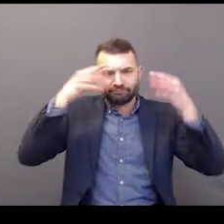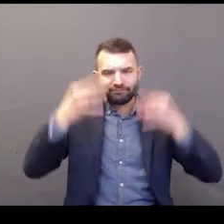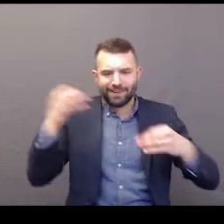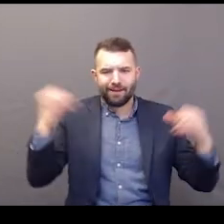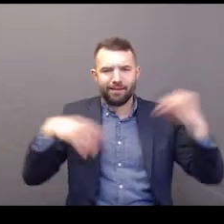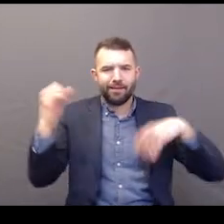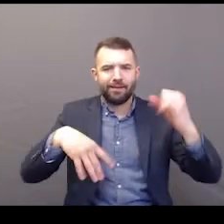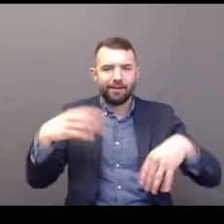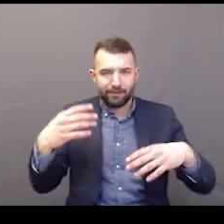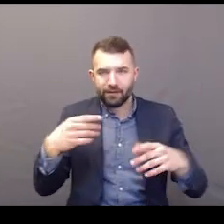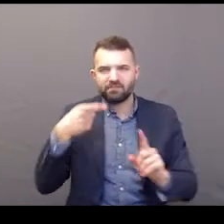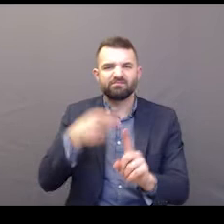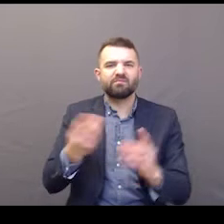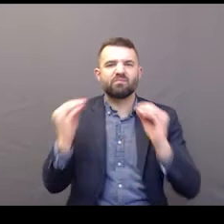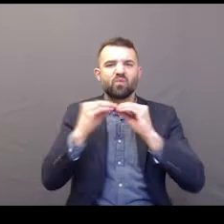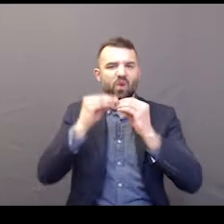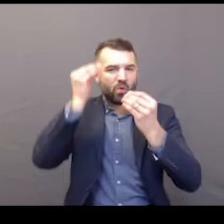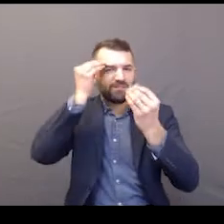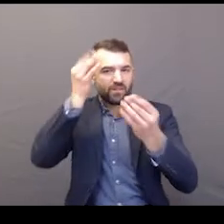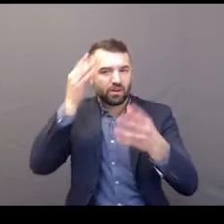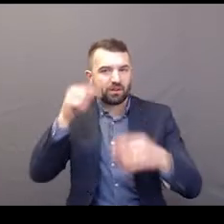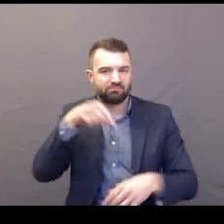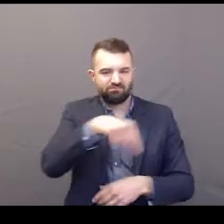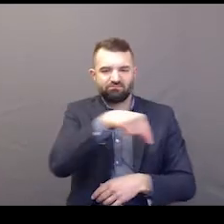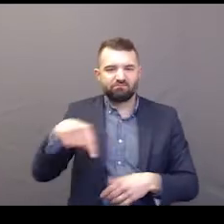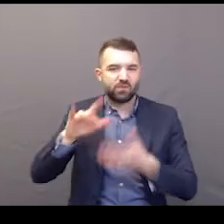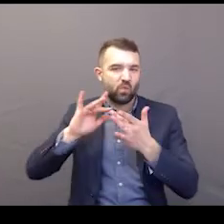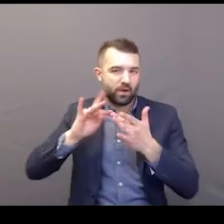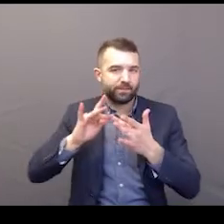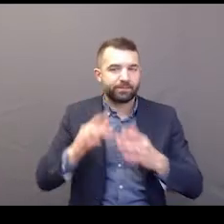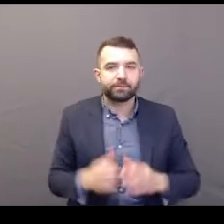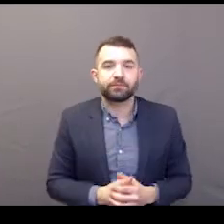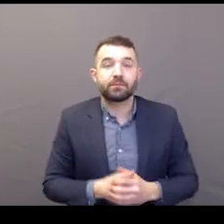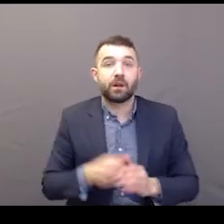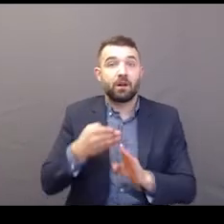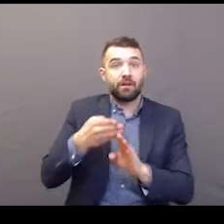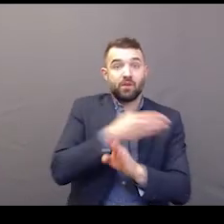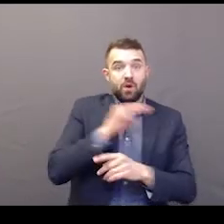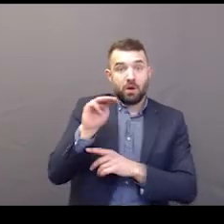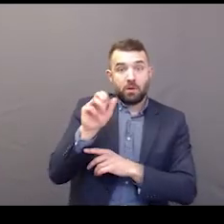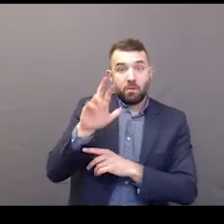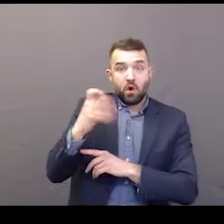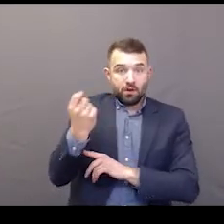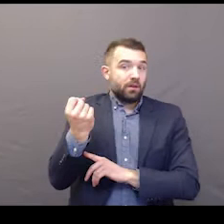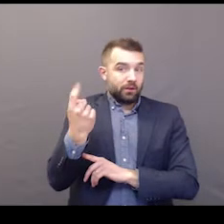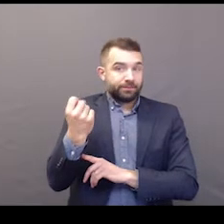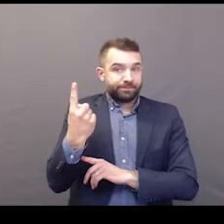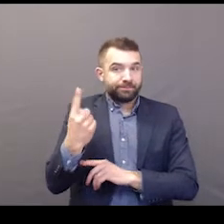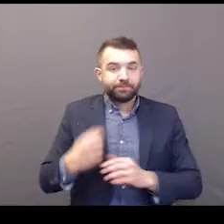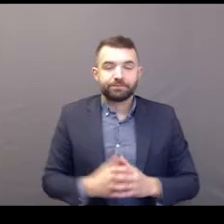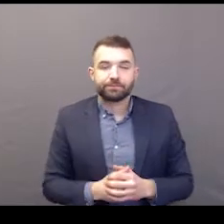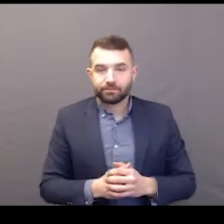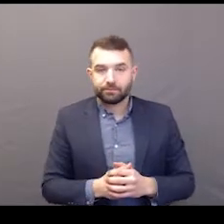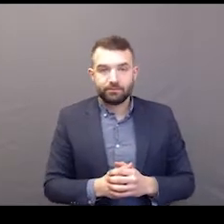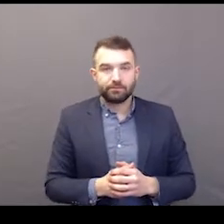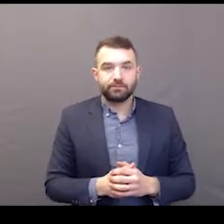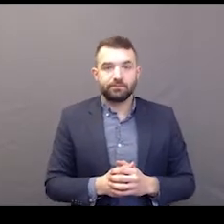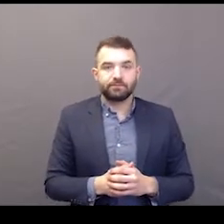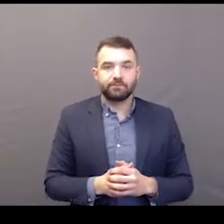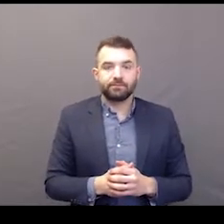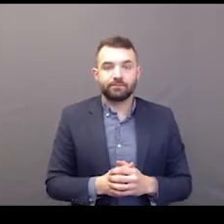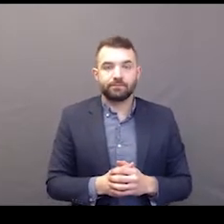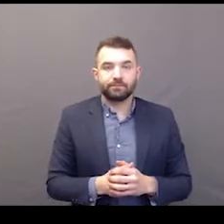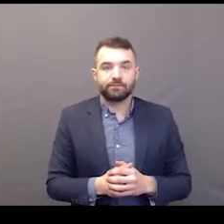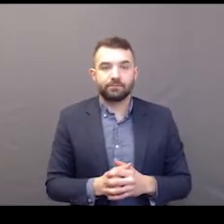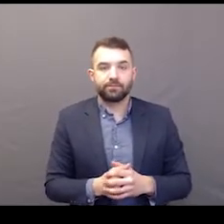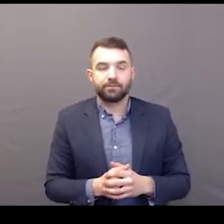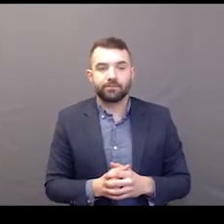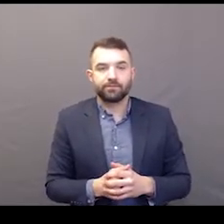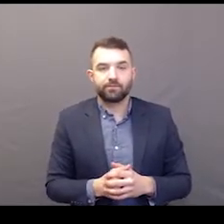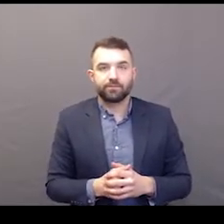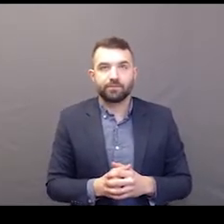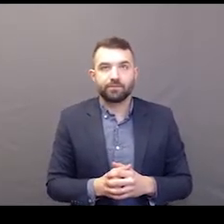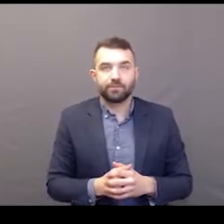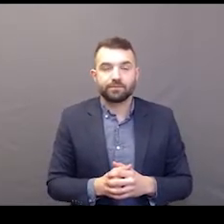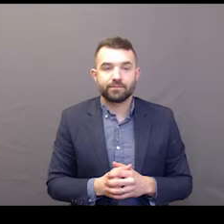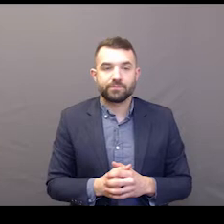online open house and interactive map by March 11 at sr522brt.participate.online.